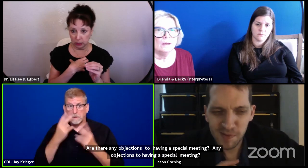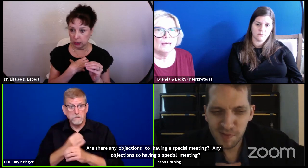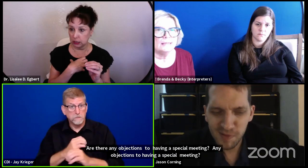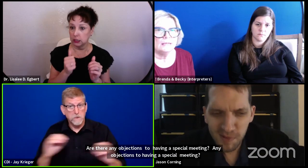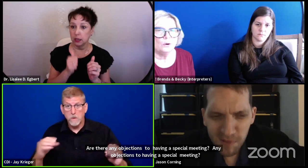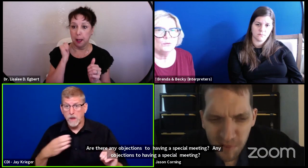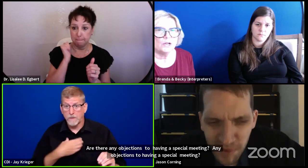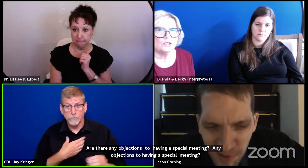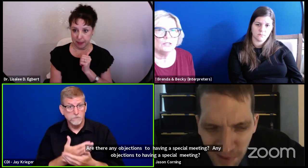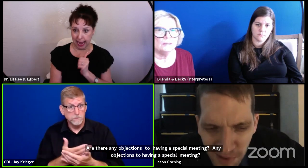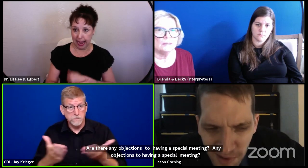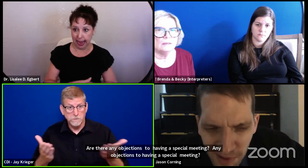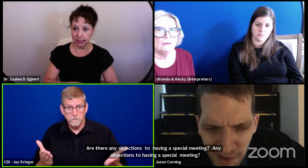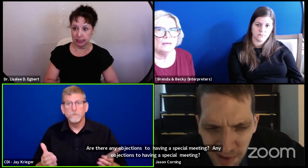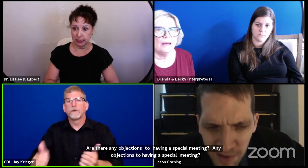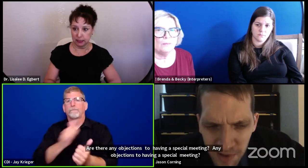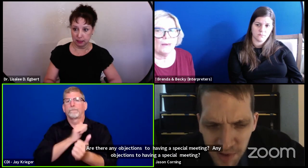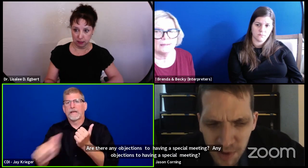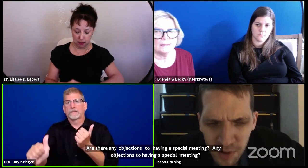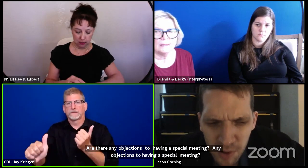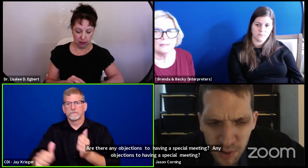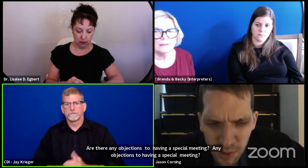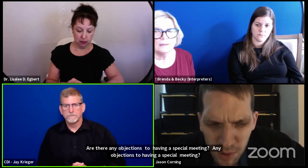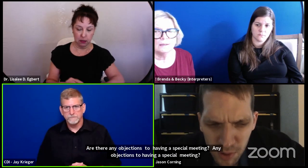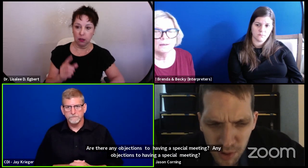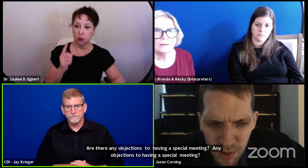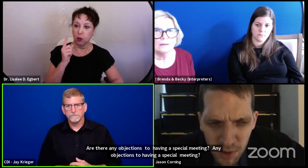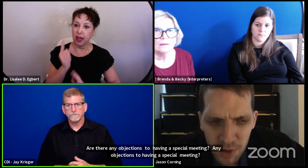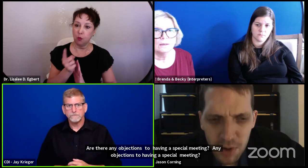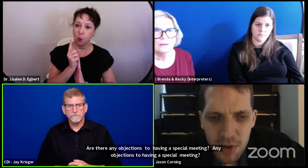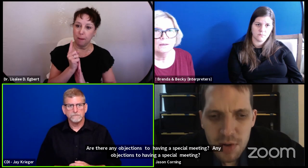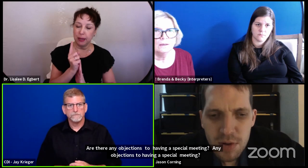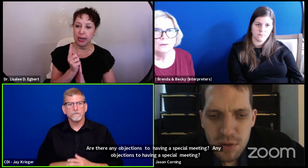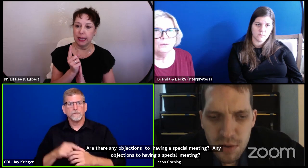I see no objections. It now passes.